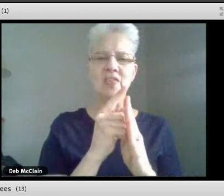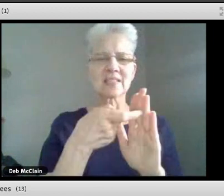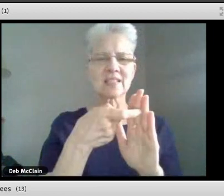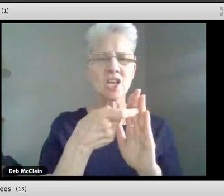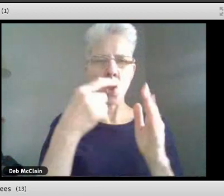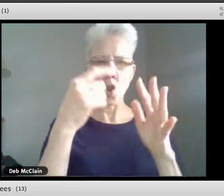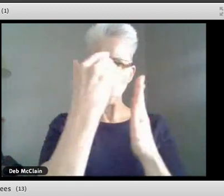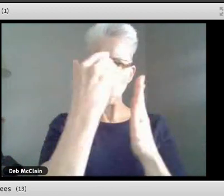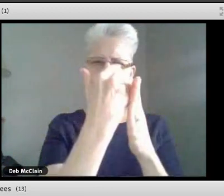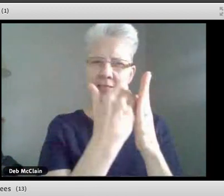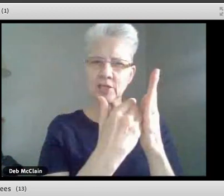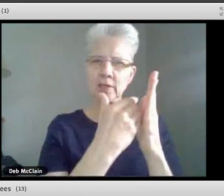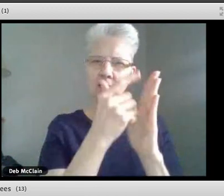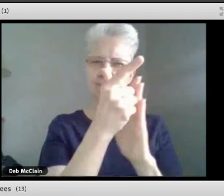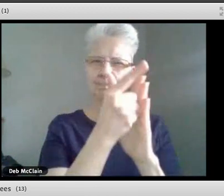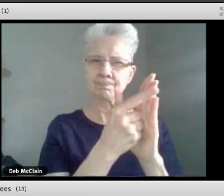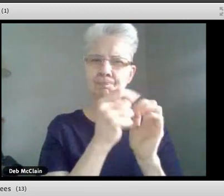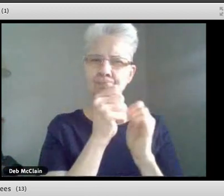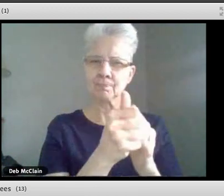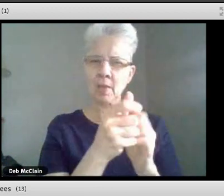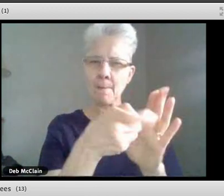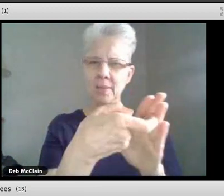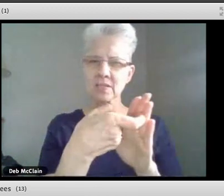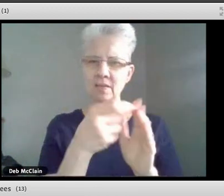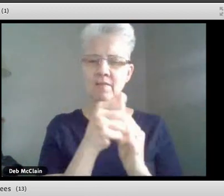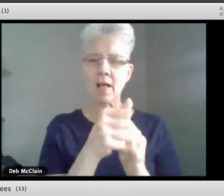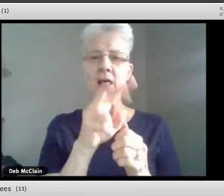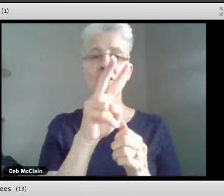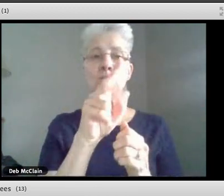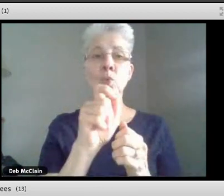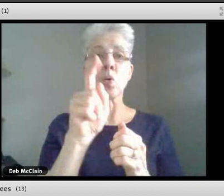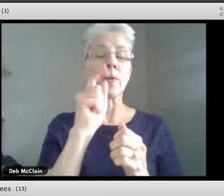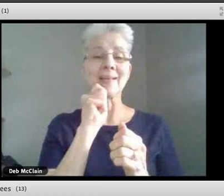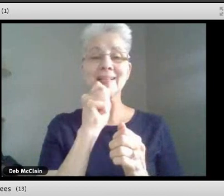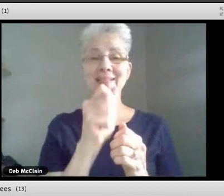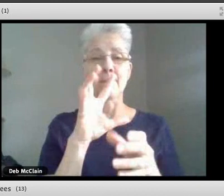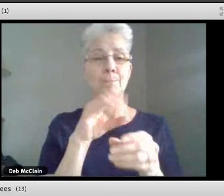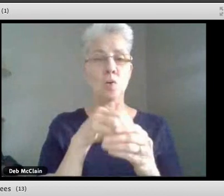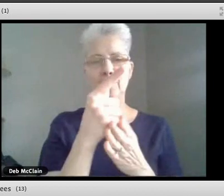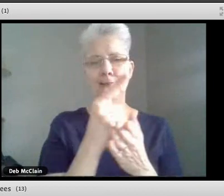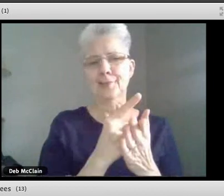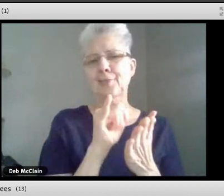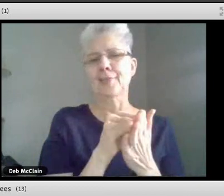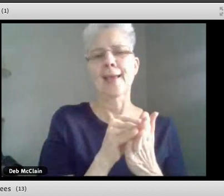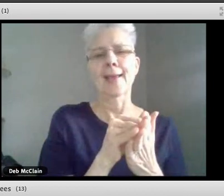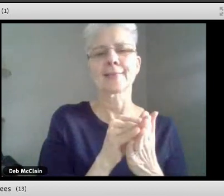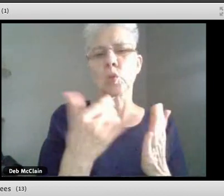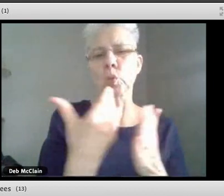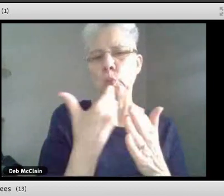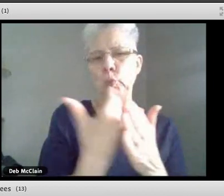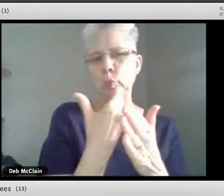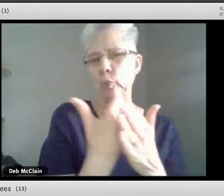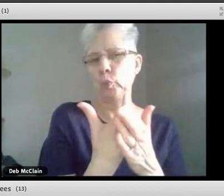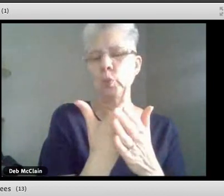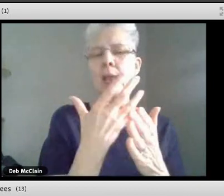and the new one, the 2.1, is not part of the law. That's brand-new, and it provides 17 success criteria